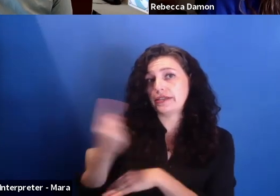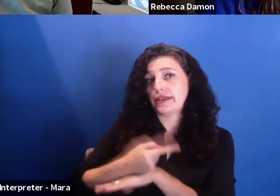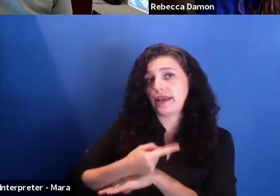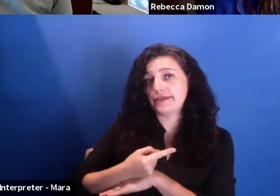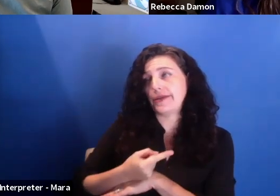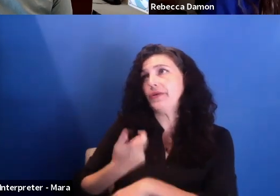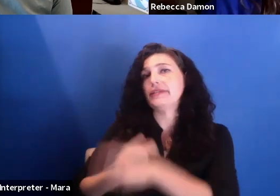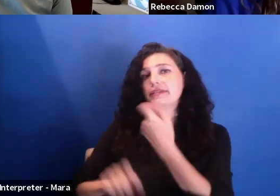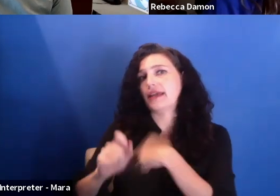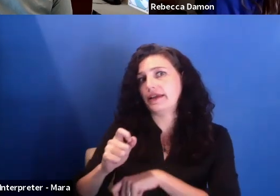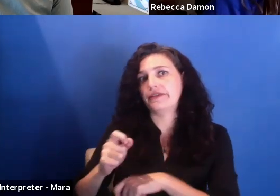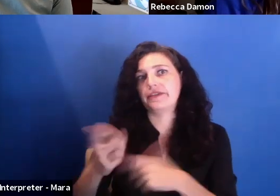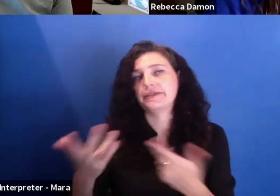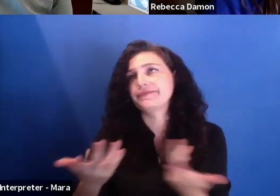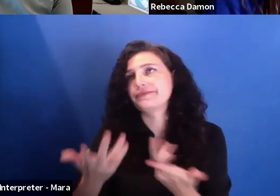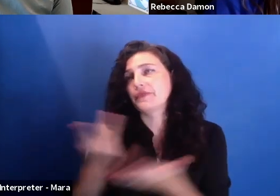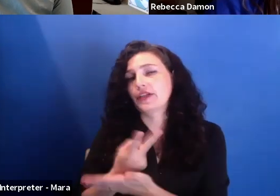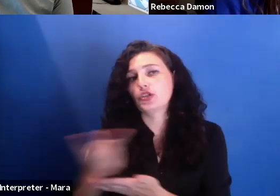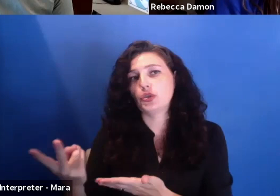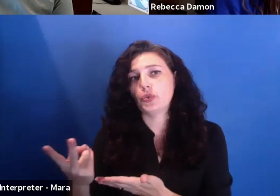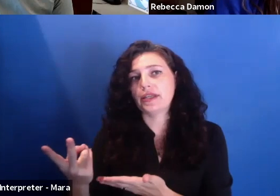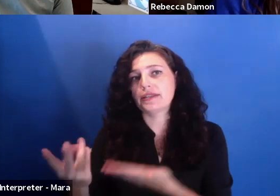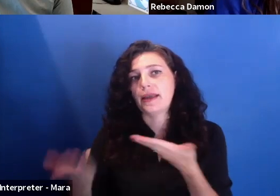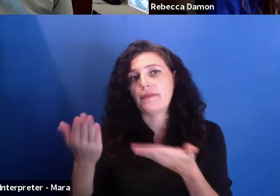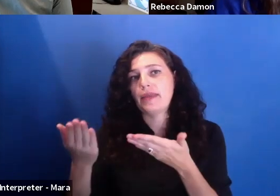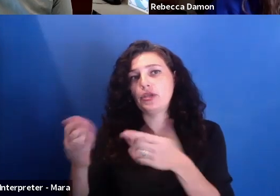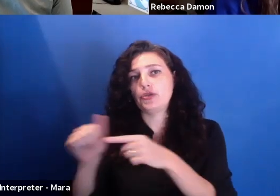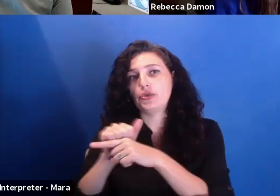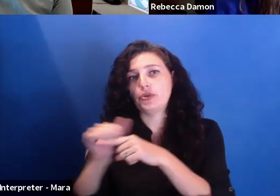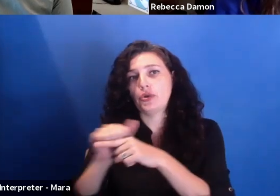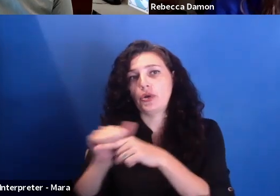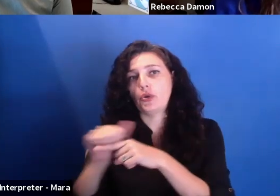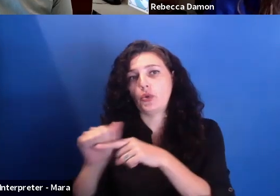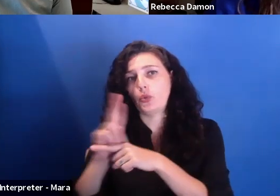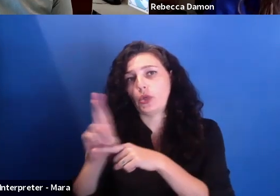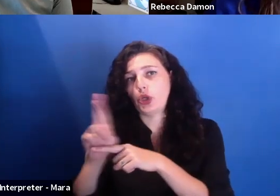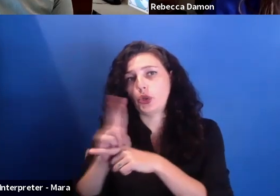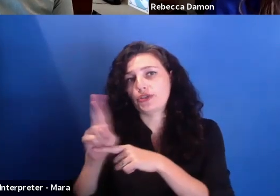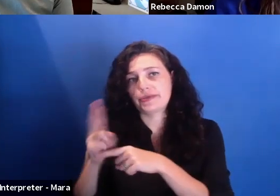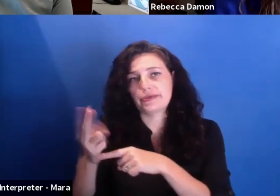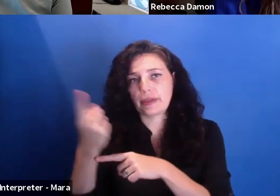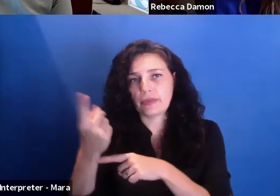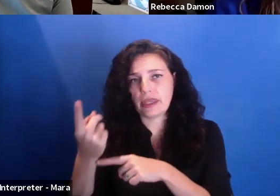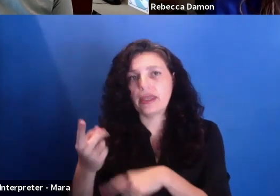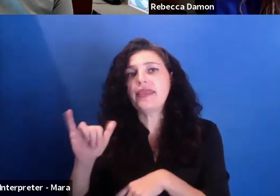maybe you do some rehearsals by Zoom on one or two of those days, then that would be prorated. But all of the quarantine days when you're not doing